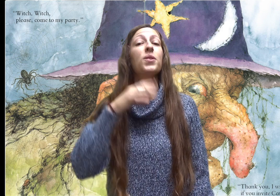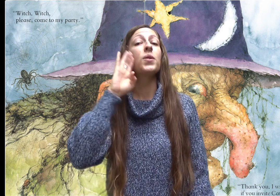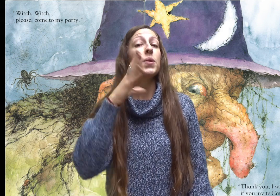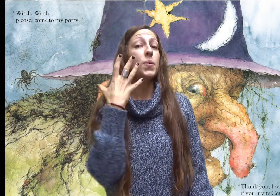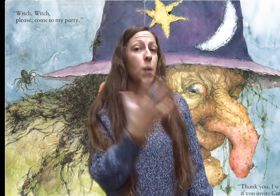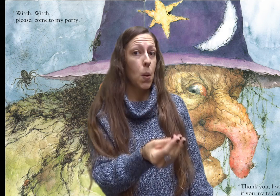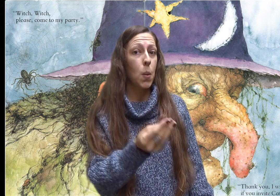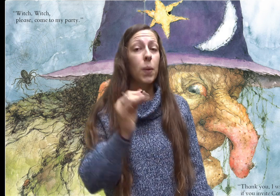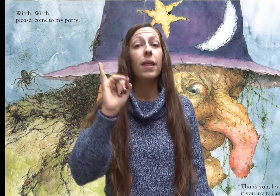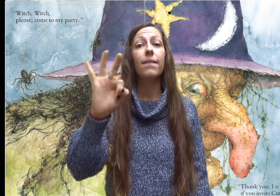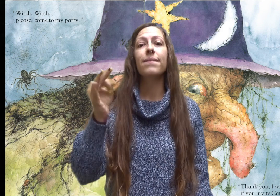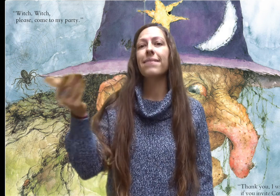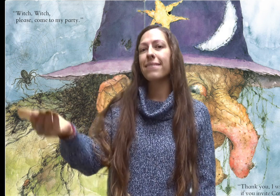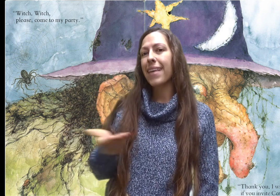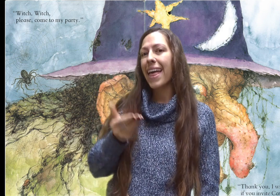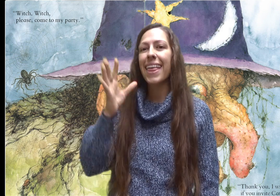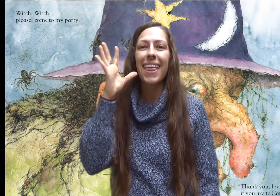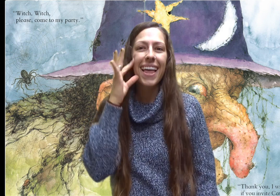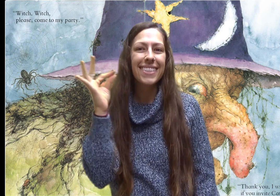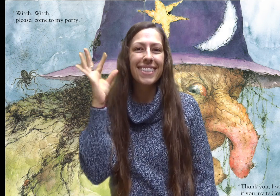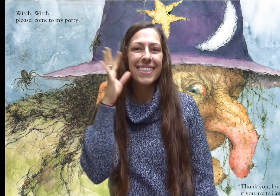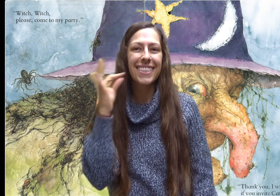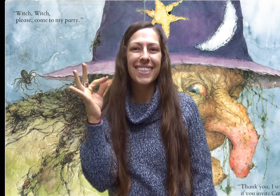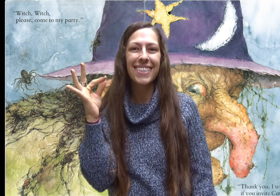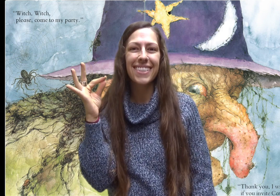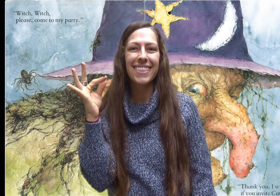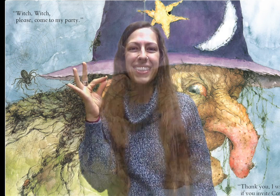Thank you, I will, if you invite Cat.